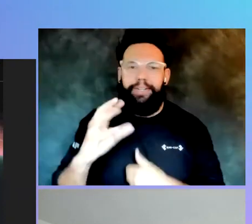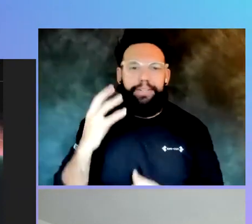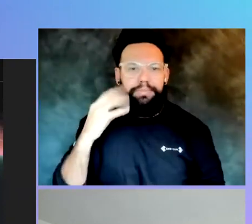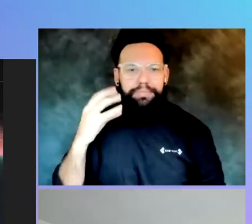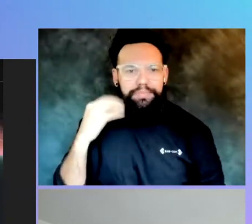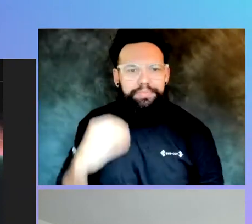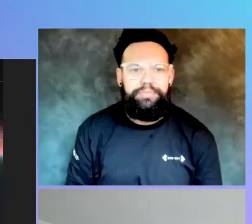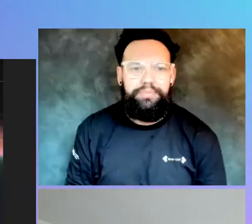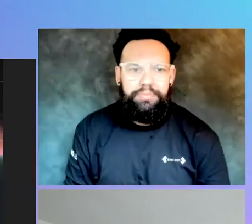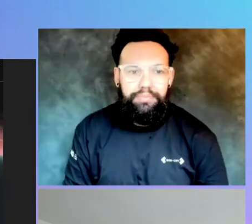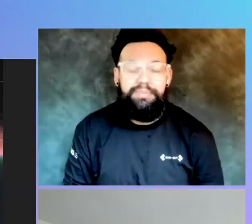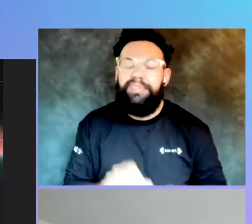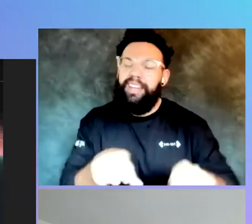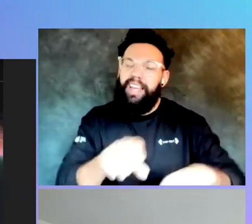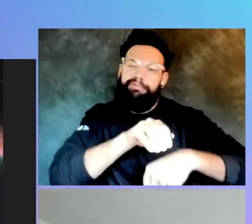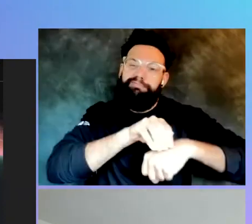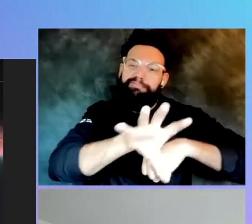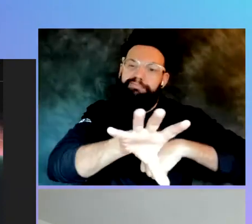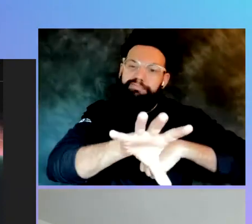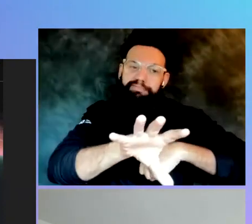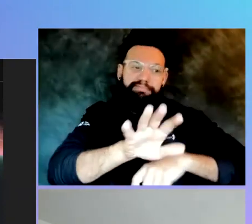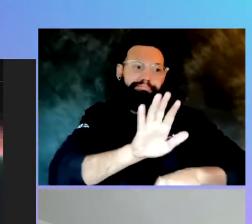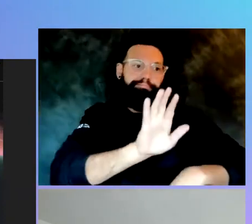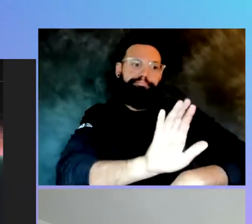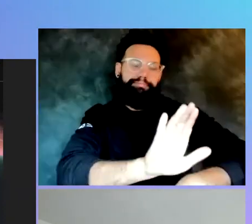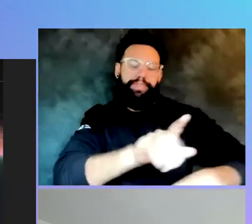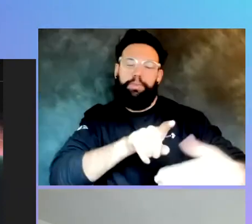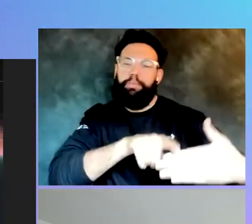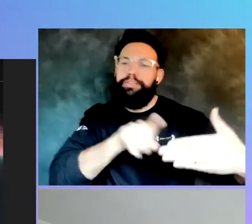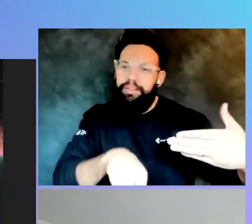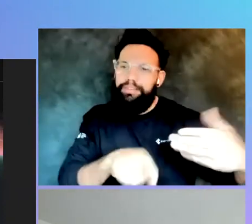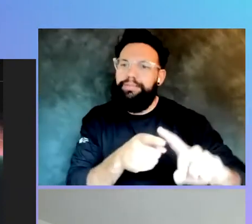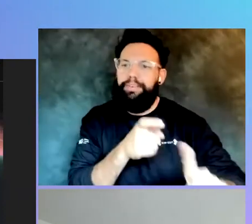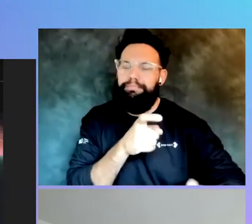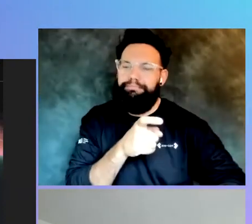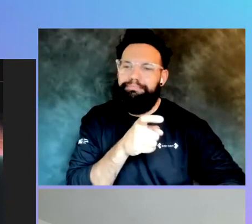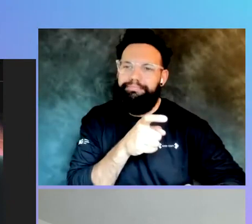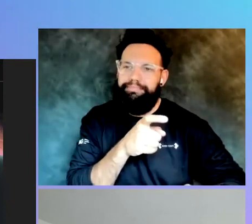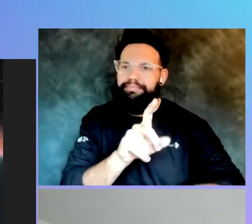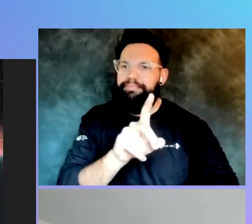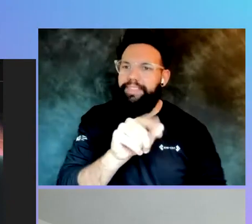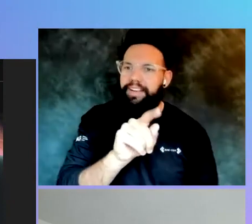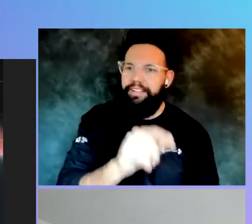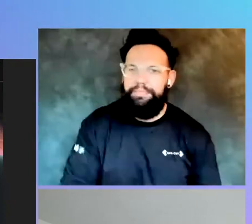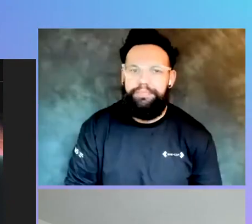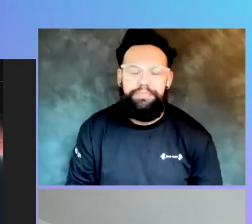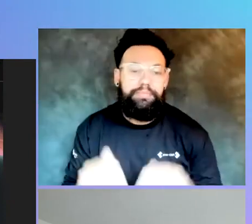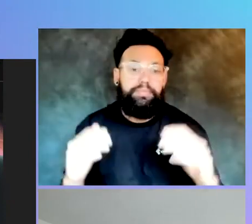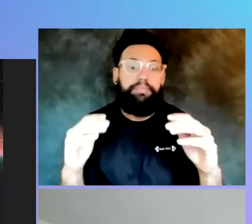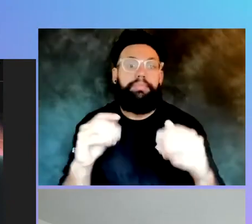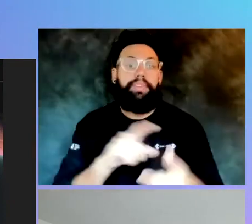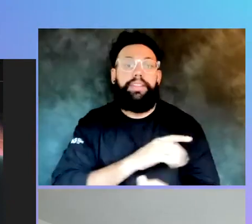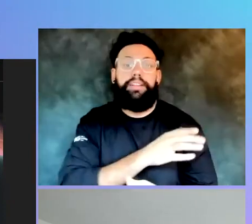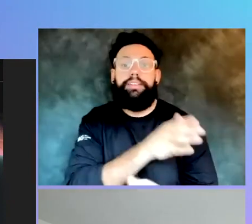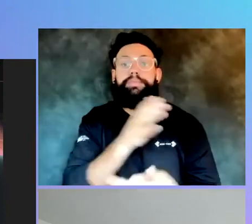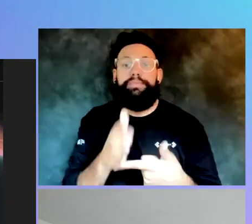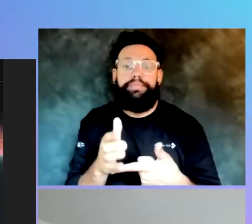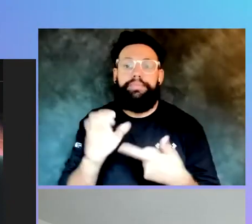results. Ethics In order to